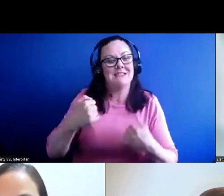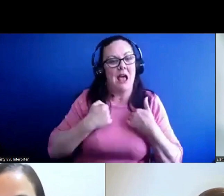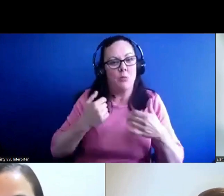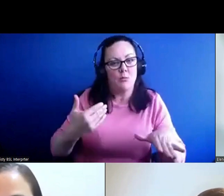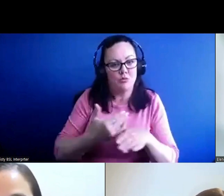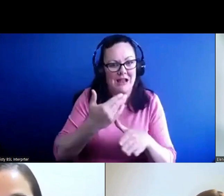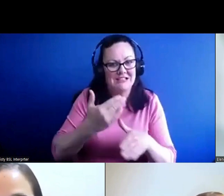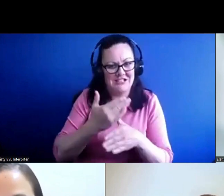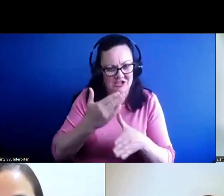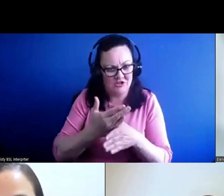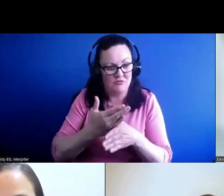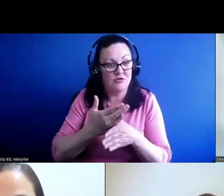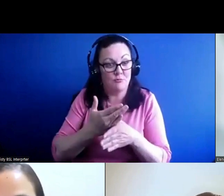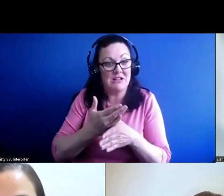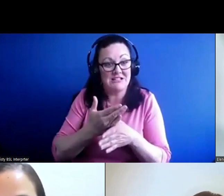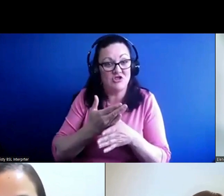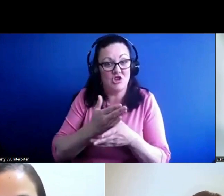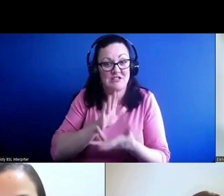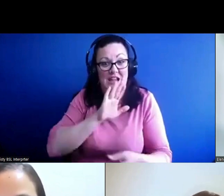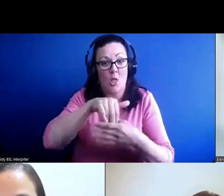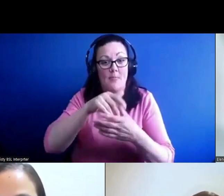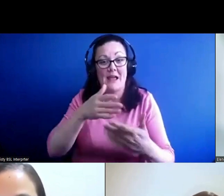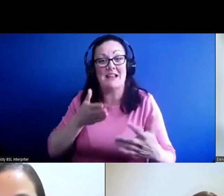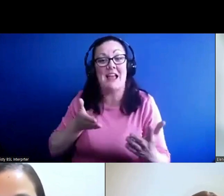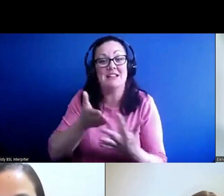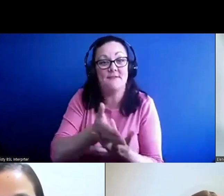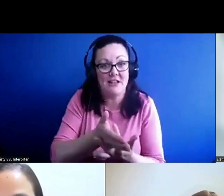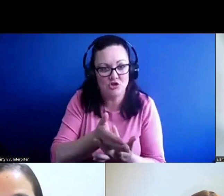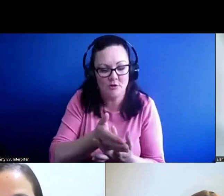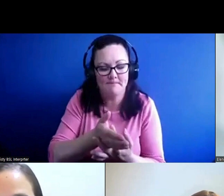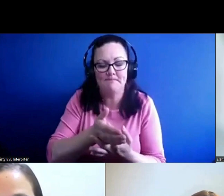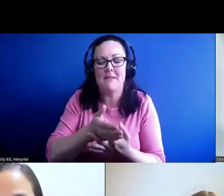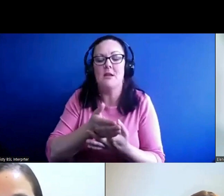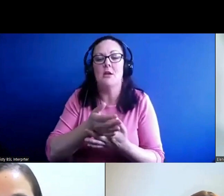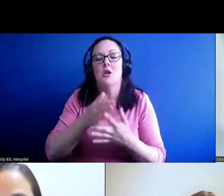interventions. I would say if you were to put a percentage on